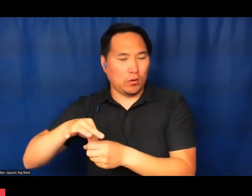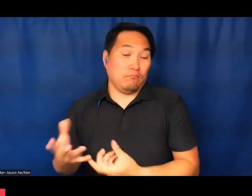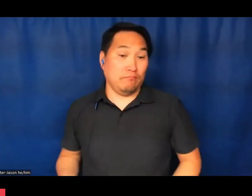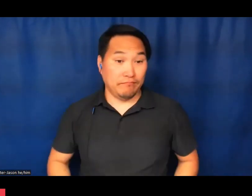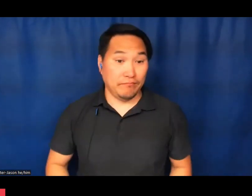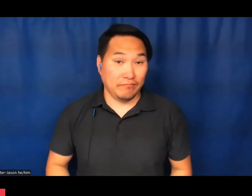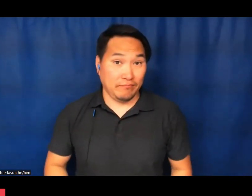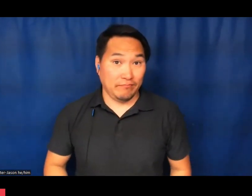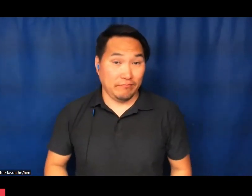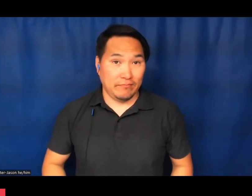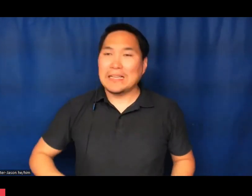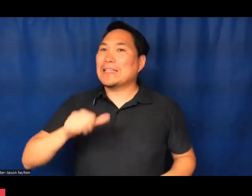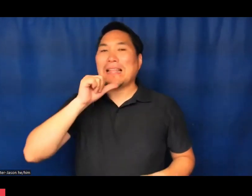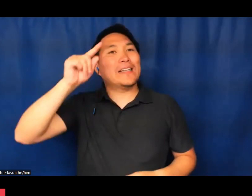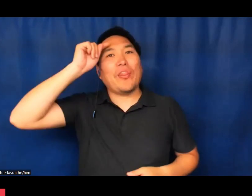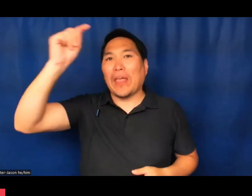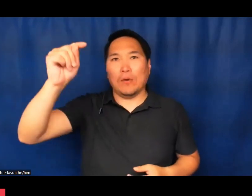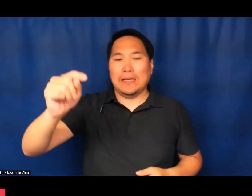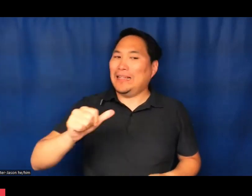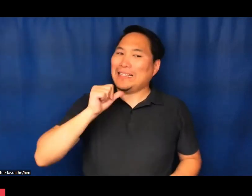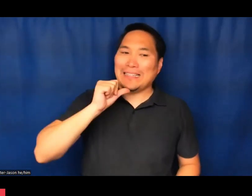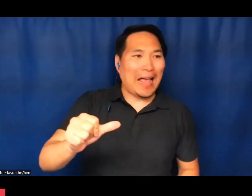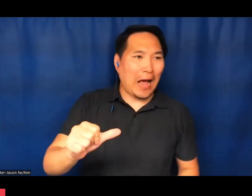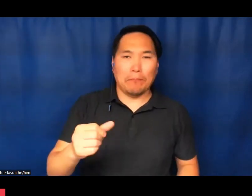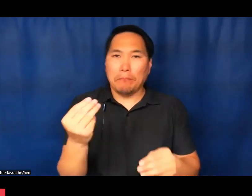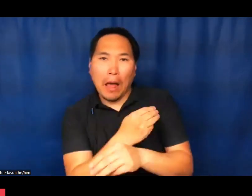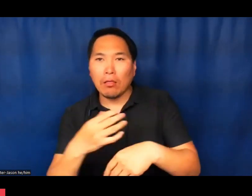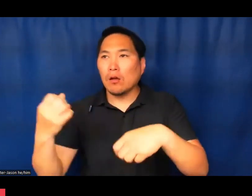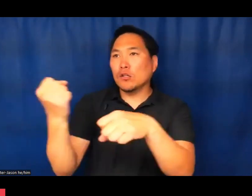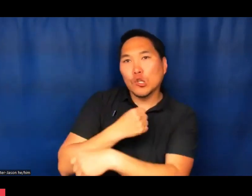not just theoretical. This is not just a matter of math and statistics and maps.